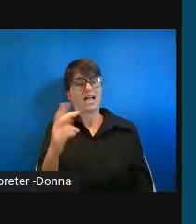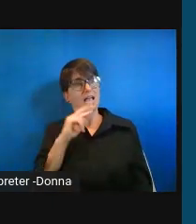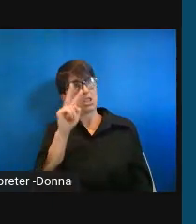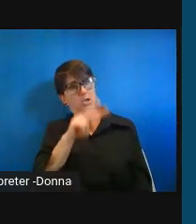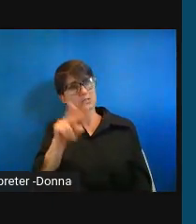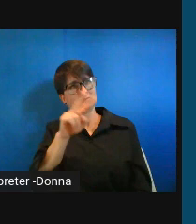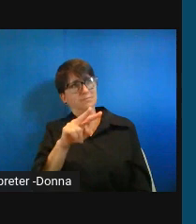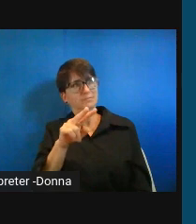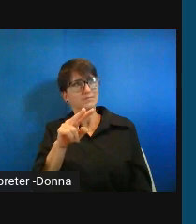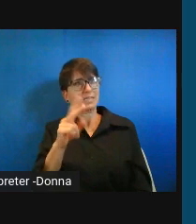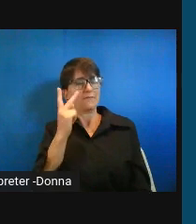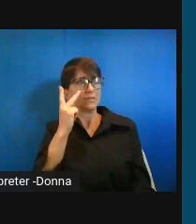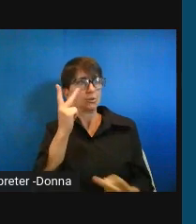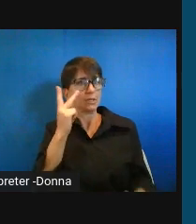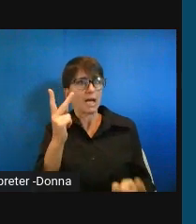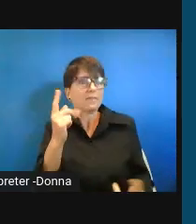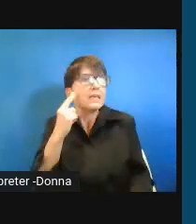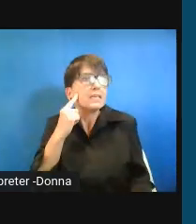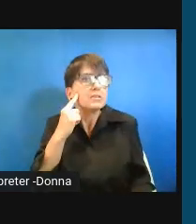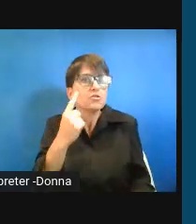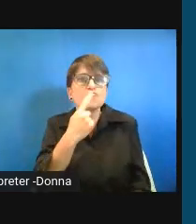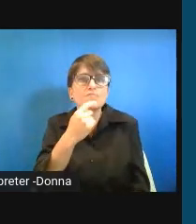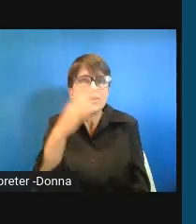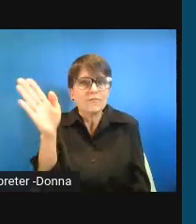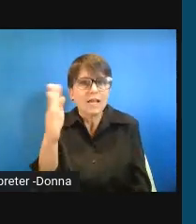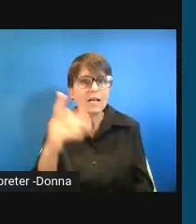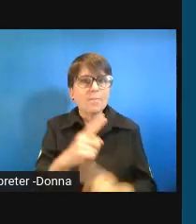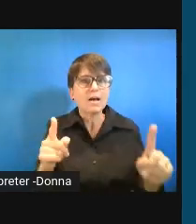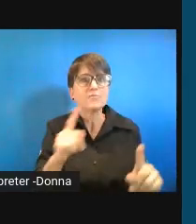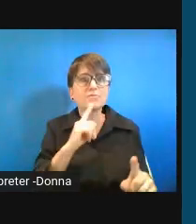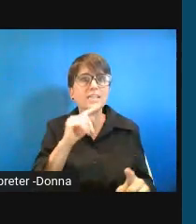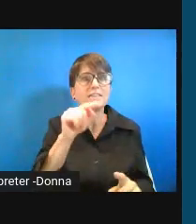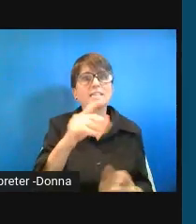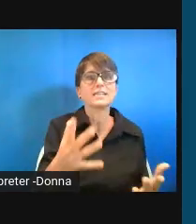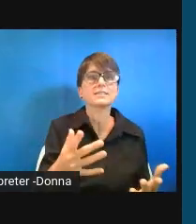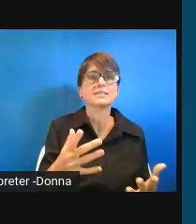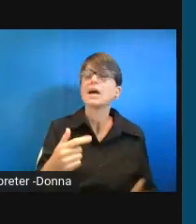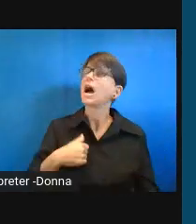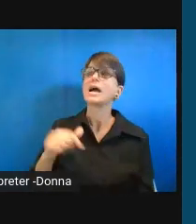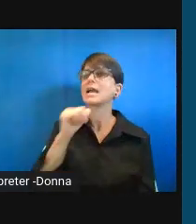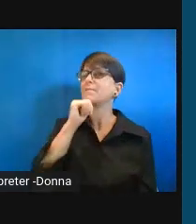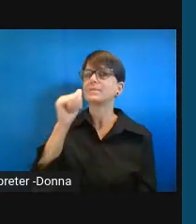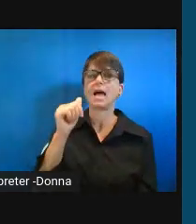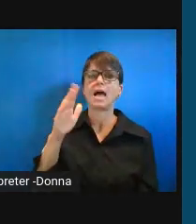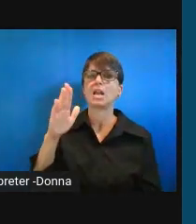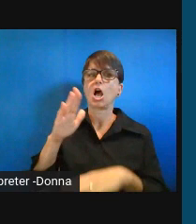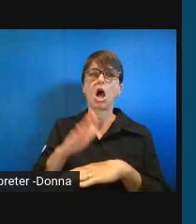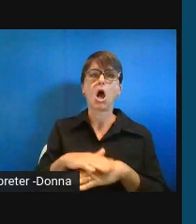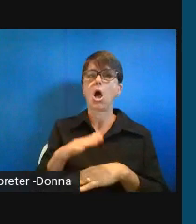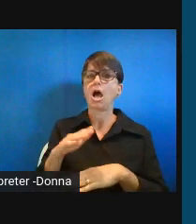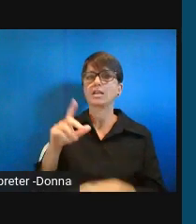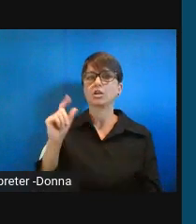However, a user with a screen reader this says, I’m not on Twitter, triangle flag, triangle flag, triangle flag, triangle flag,